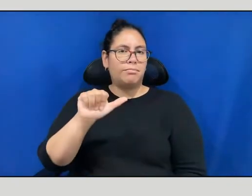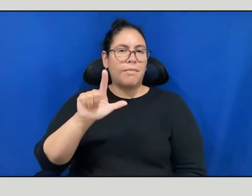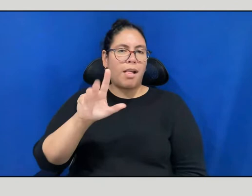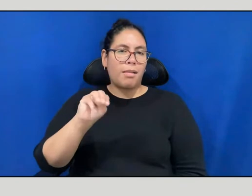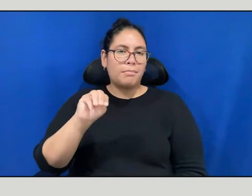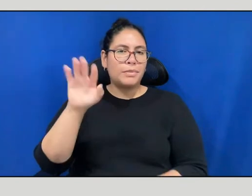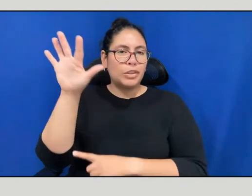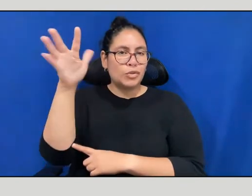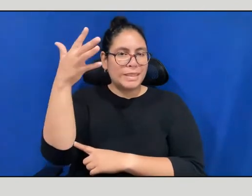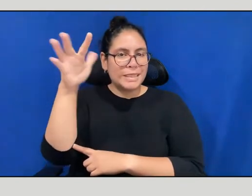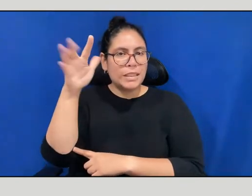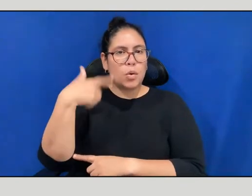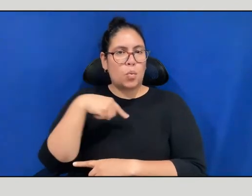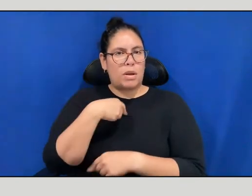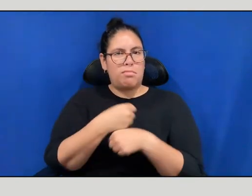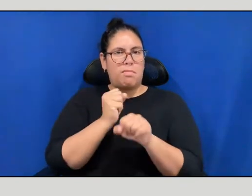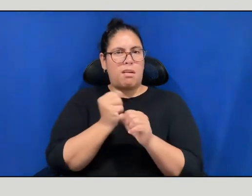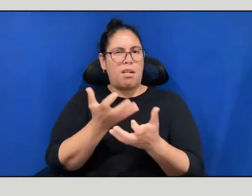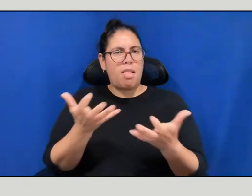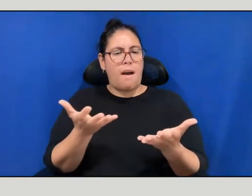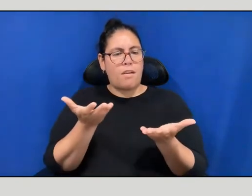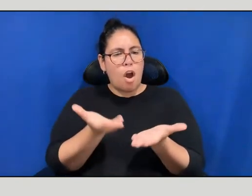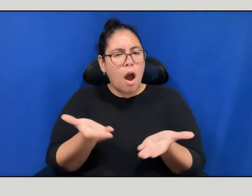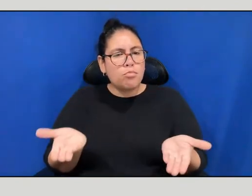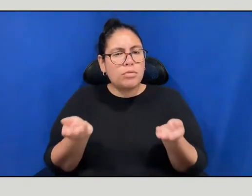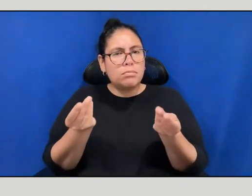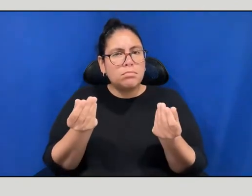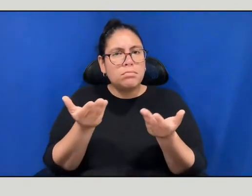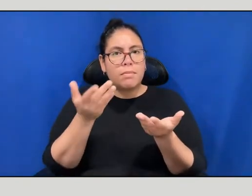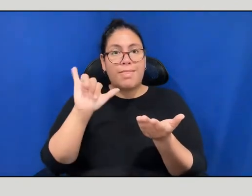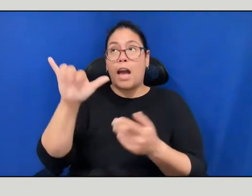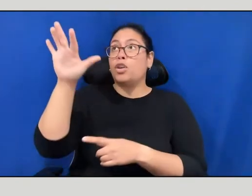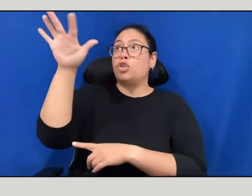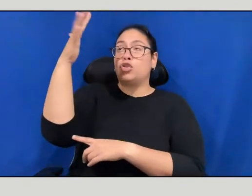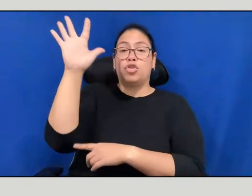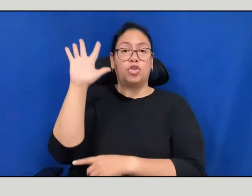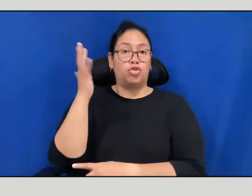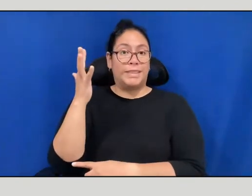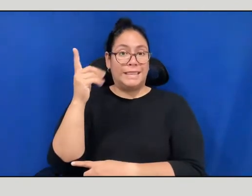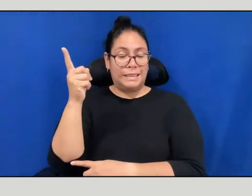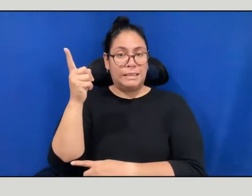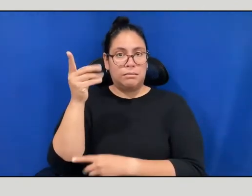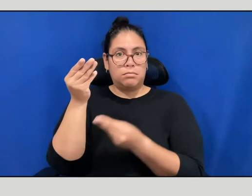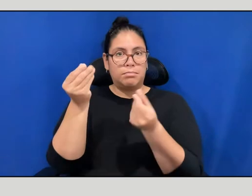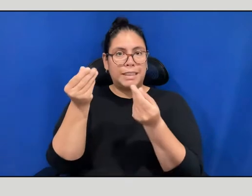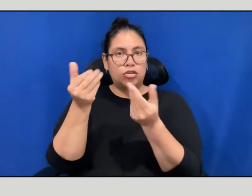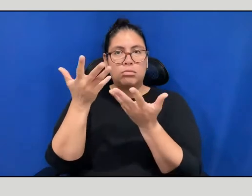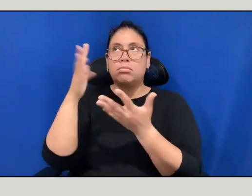So I took that material of the palm tree to include it in this image.